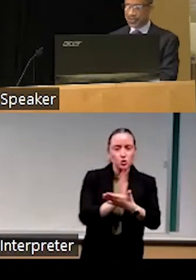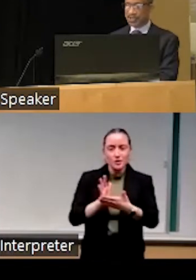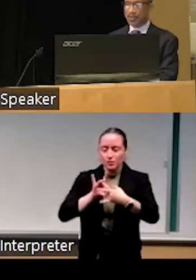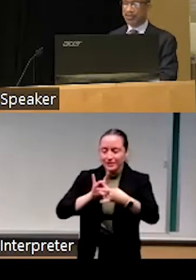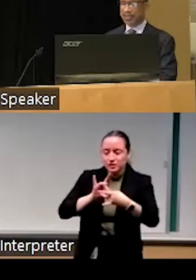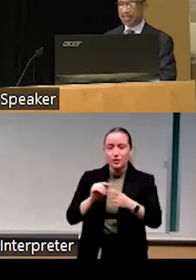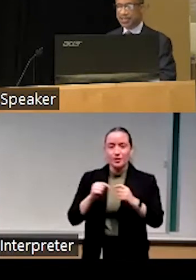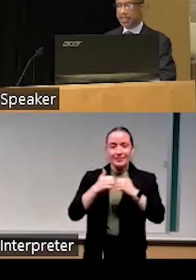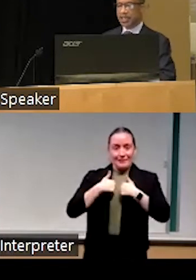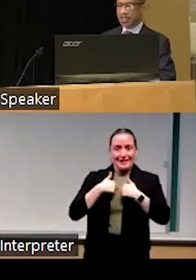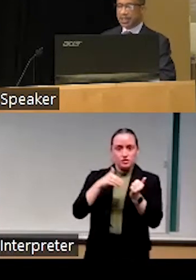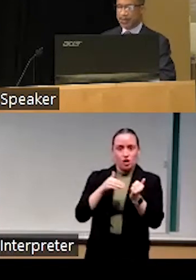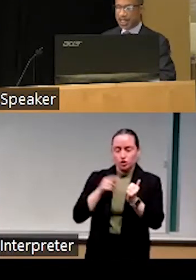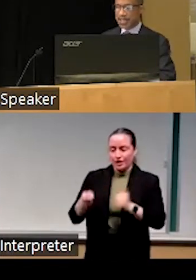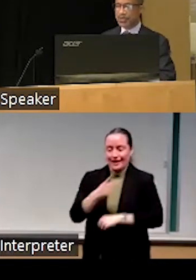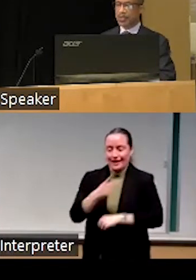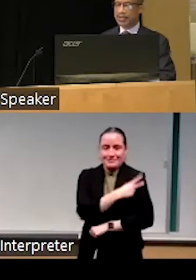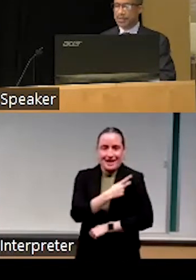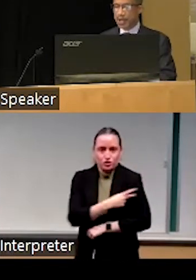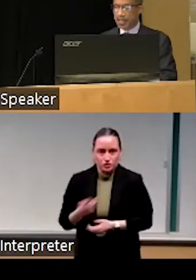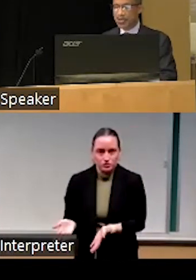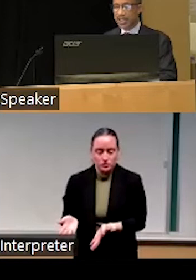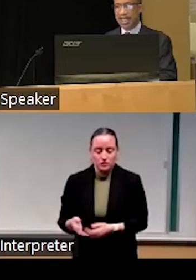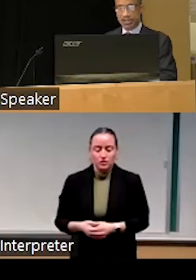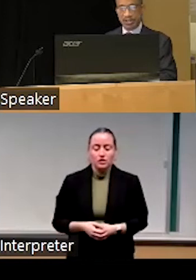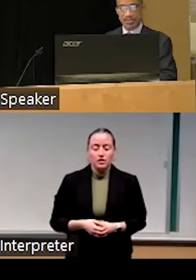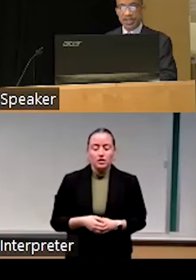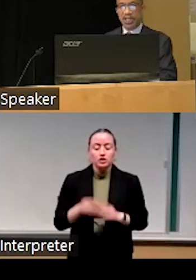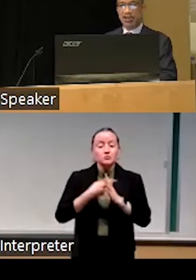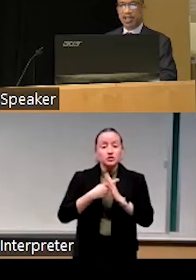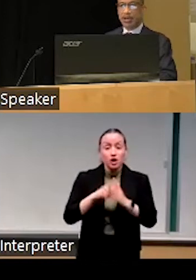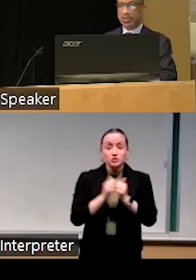and persistent mental illness it begins with our communication and our language